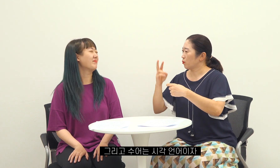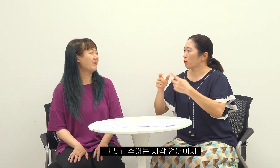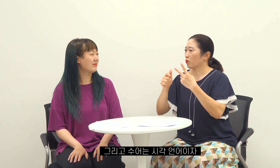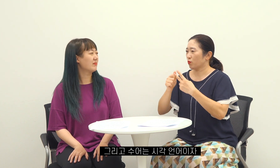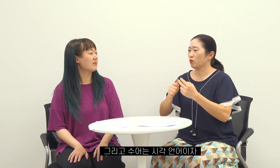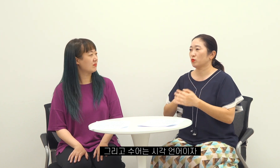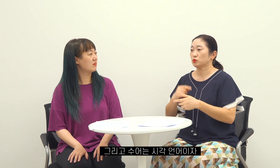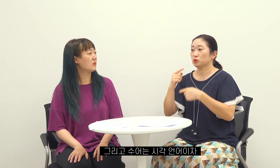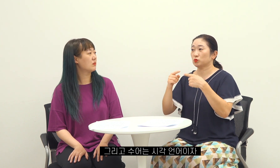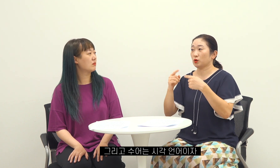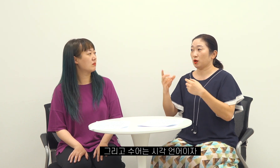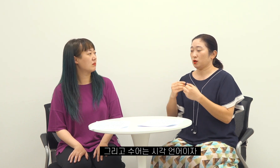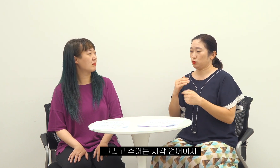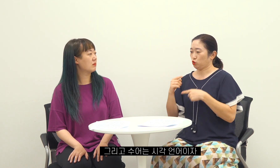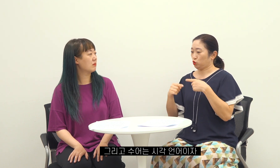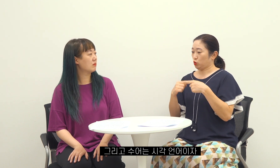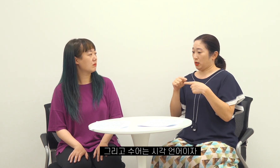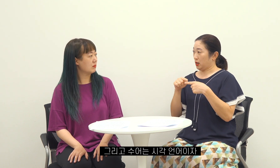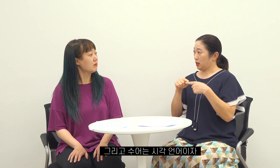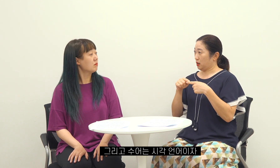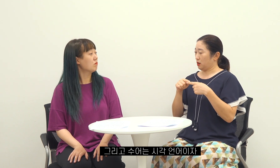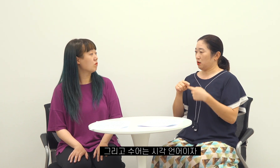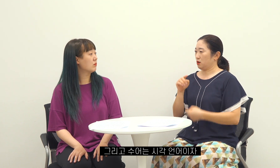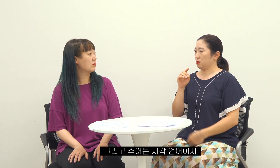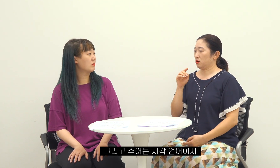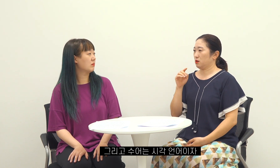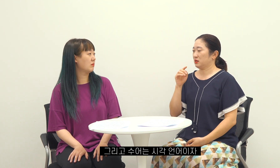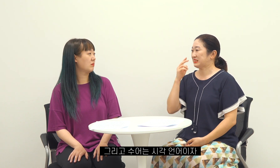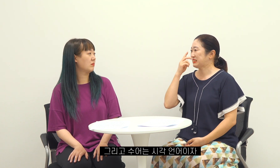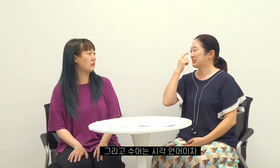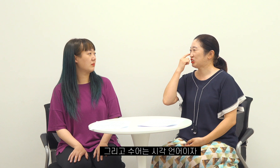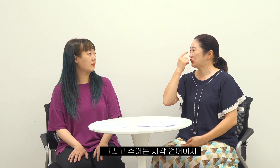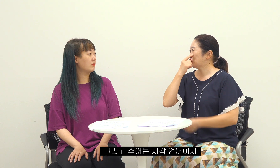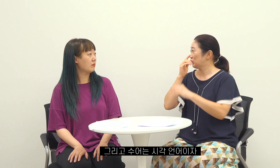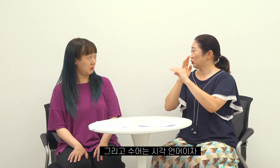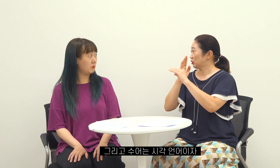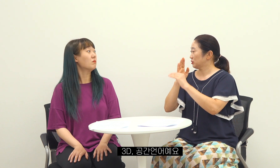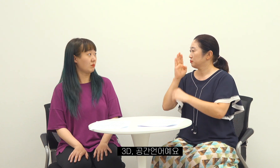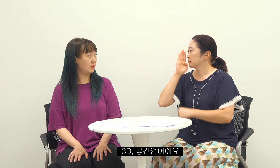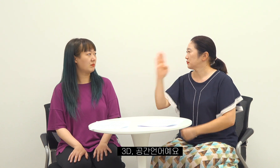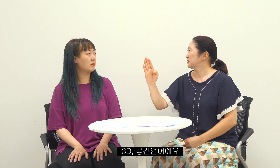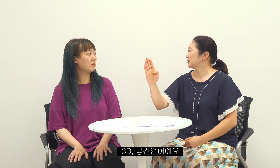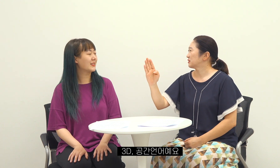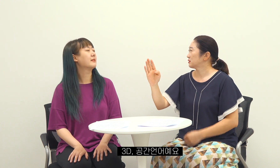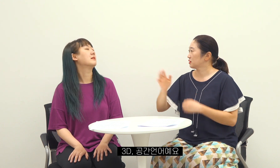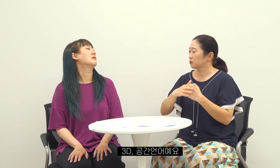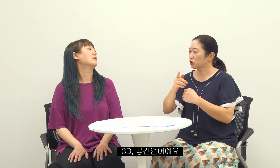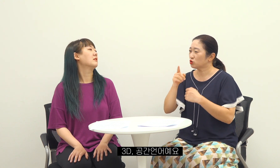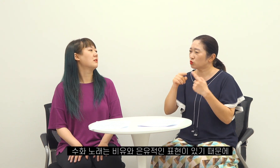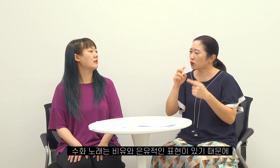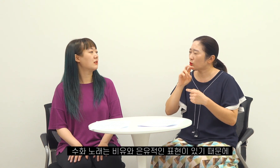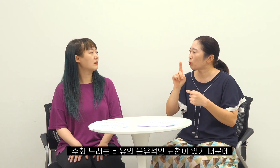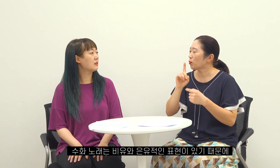And sign language is a visual language and a 3D, spatial language.